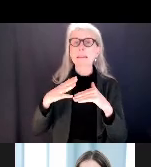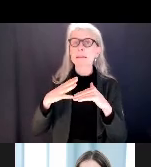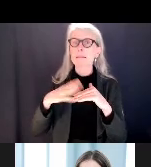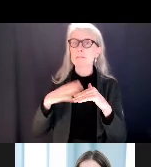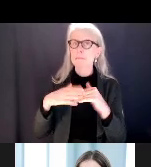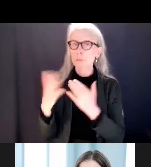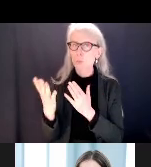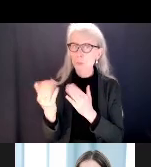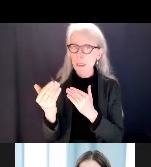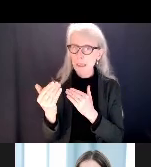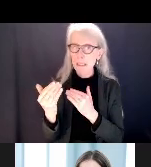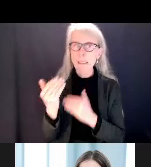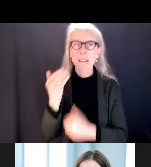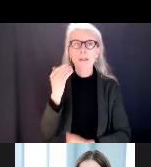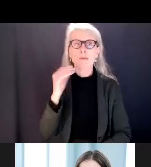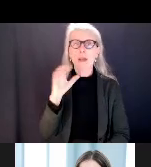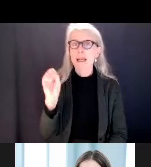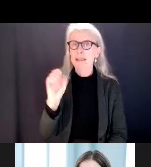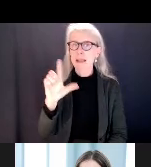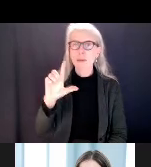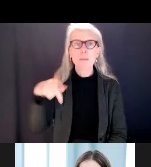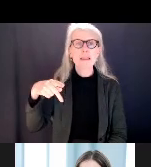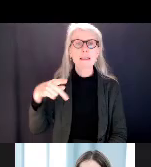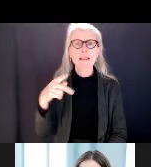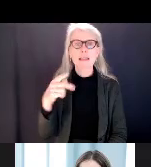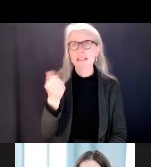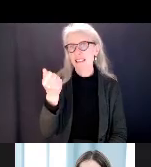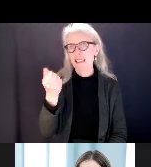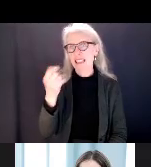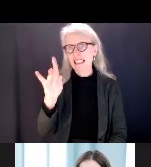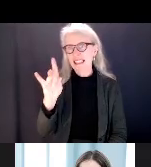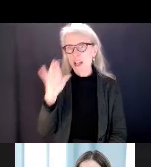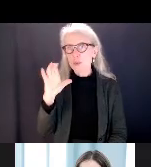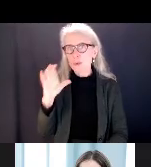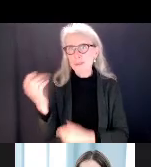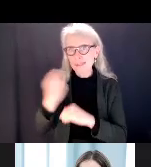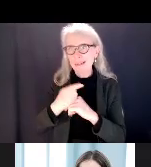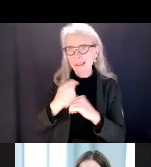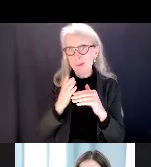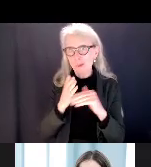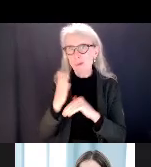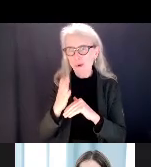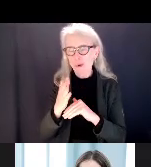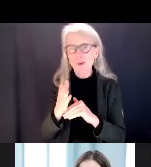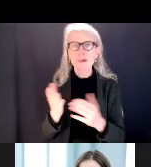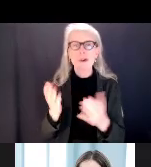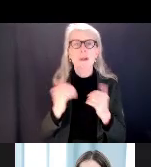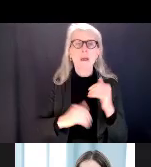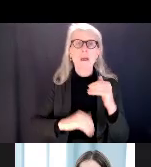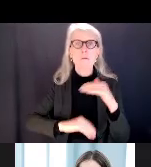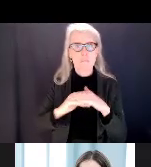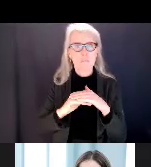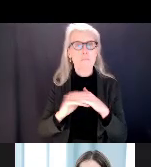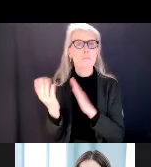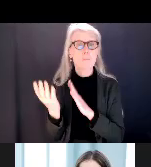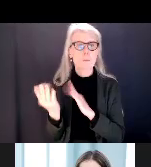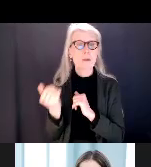is for speech was it's over 1,800 days. And then the maximum wait time again was for occupational